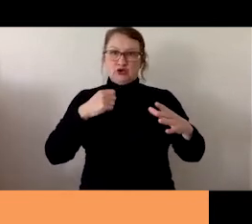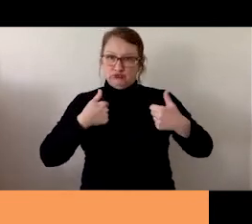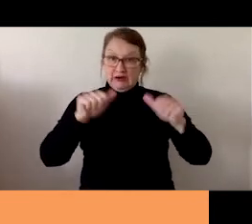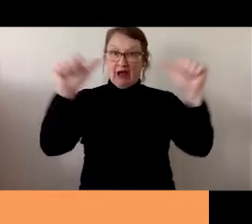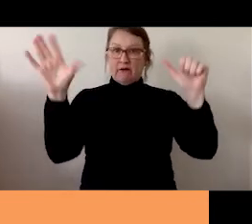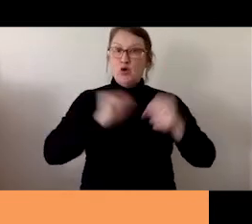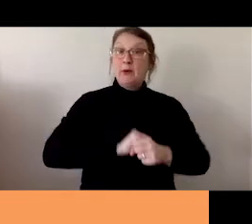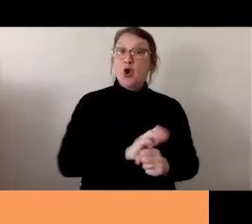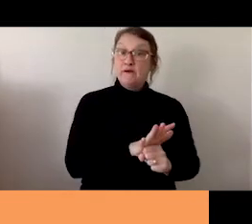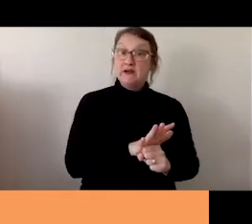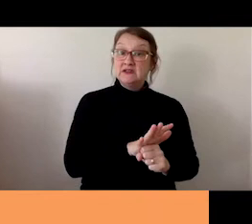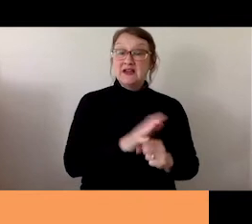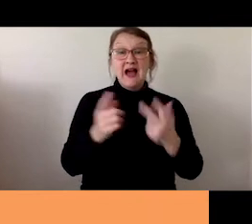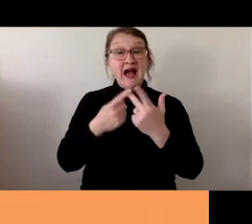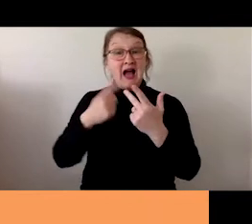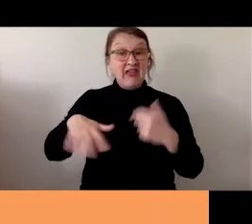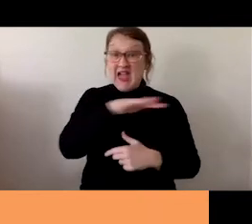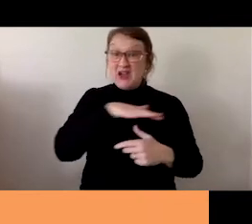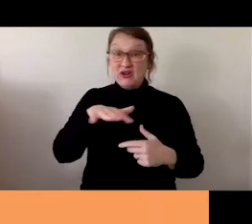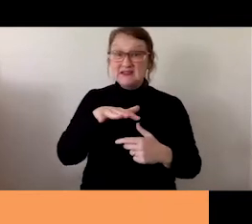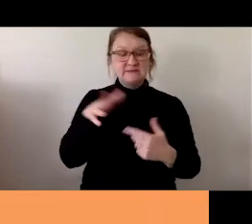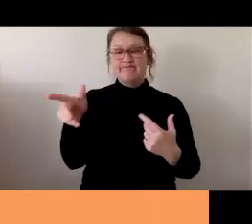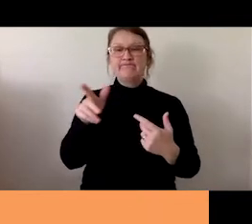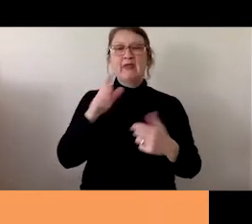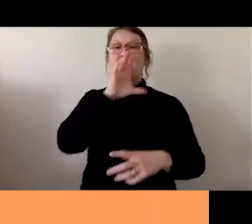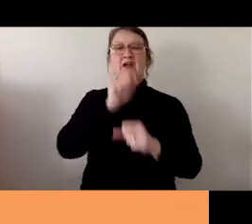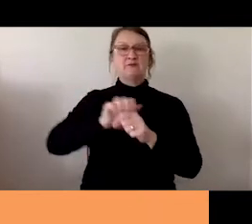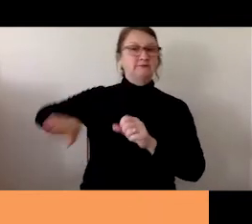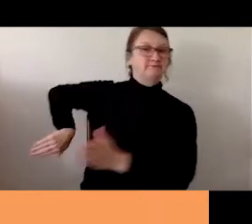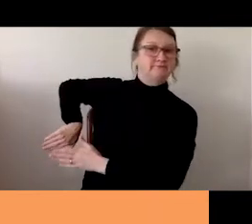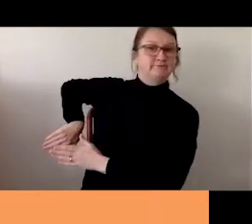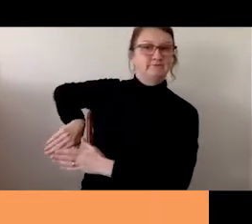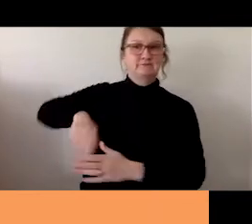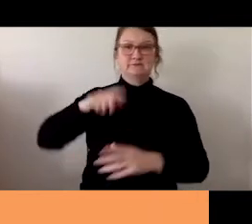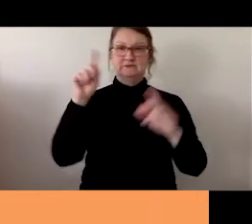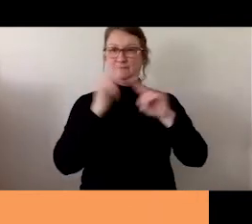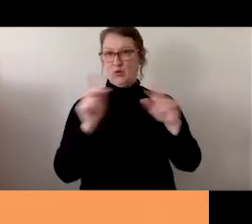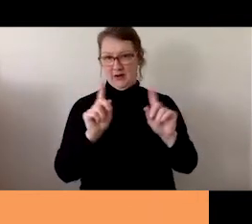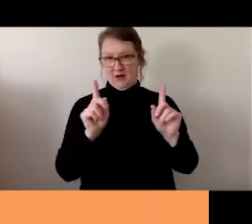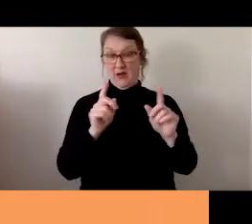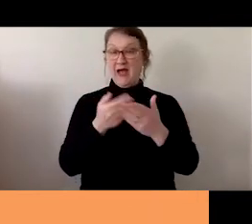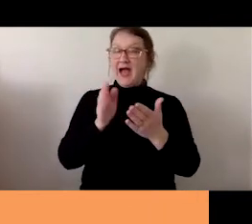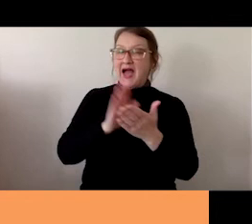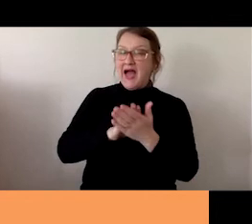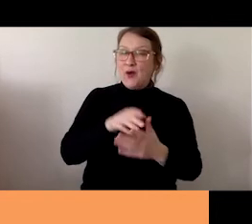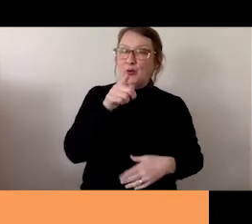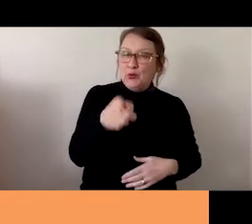Things outside of that are not necessarily going to get that attention. So, focus your thinking on how to adjust to government time.